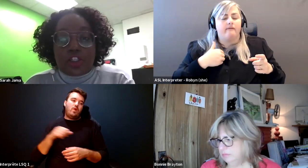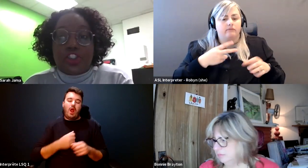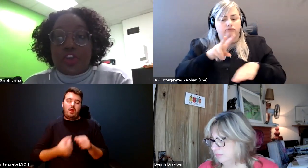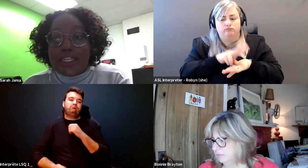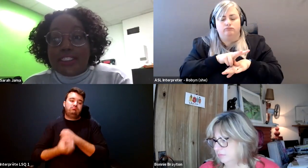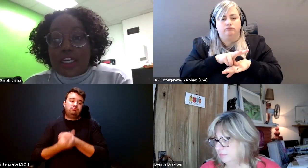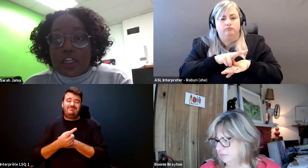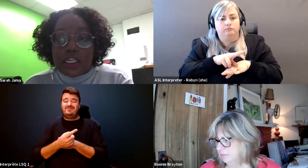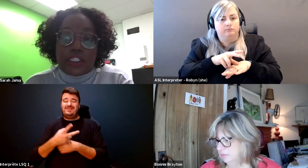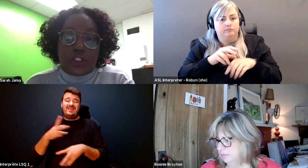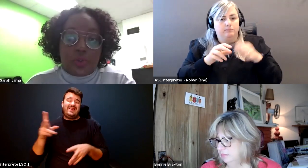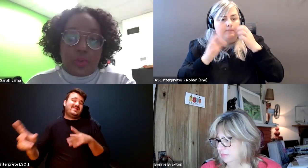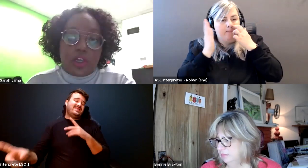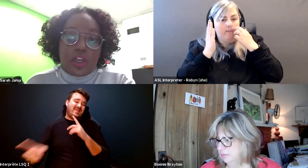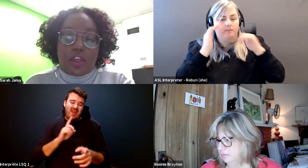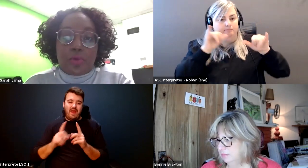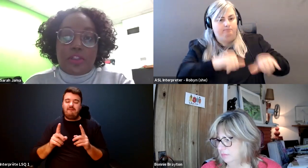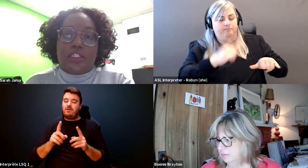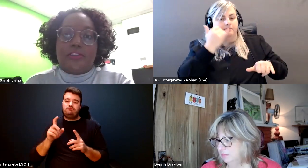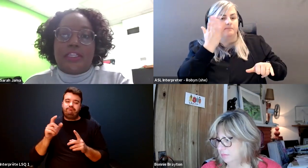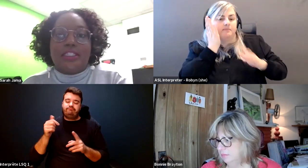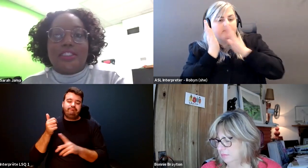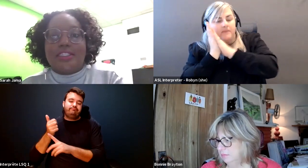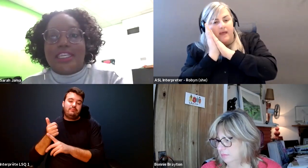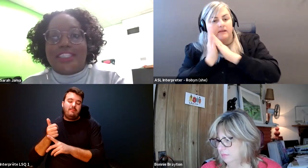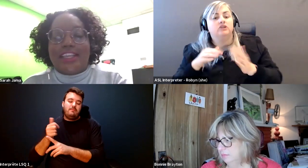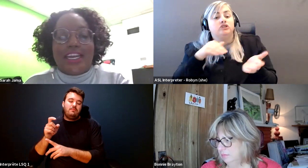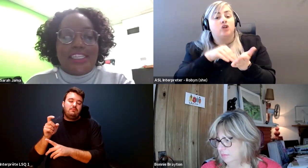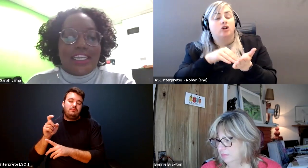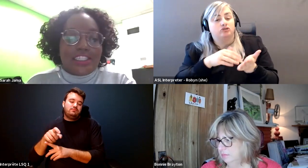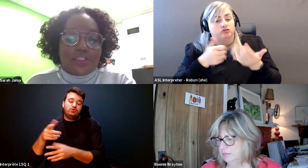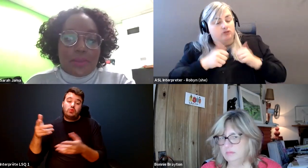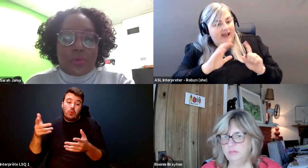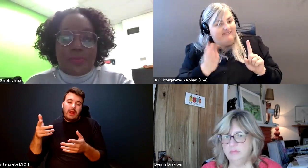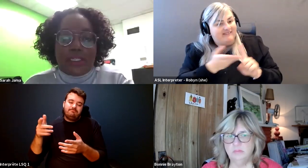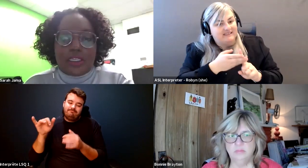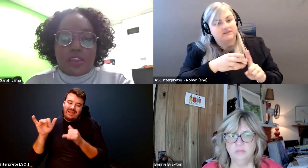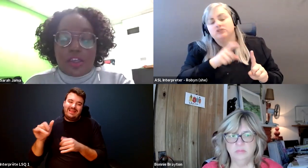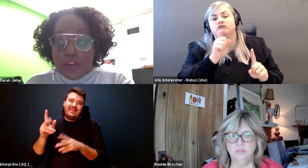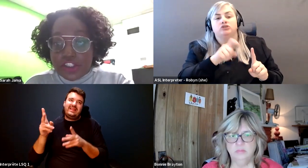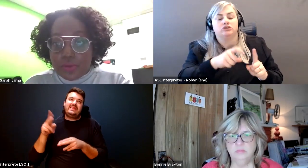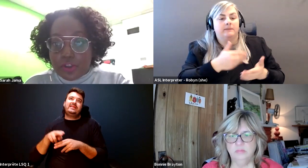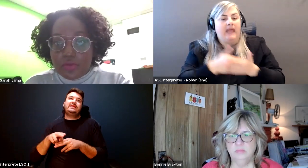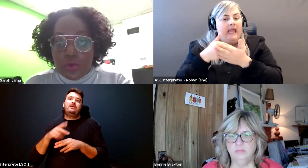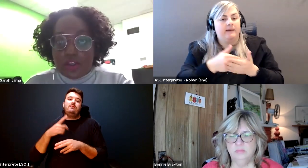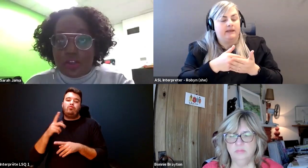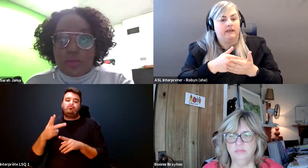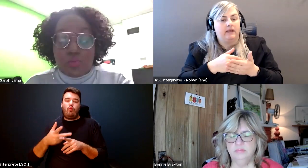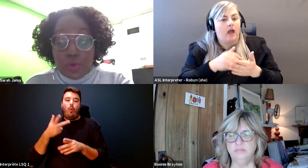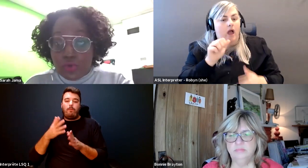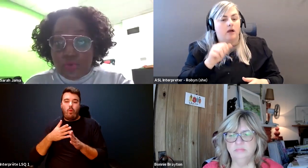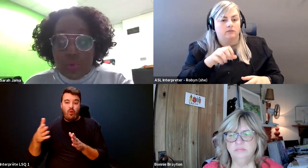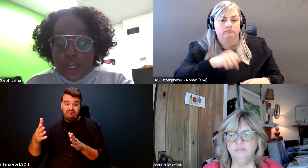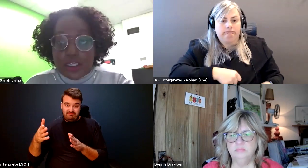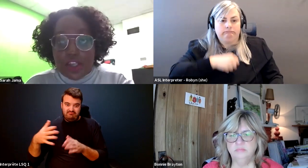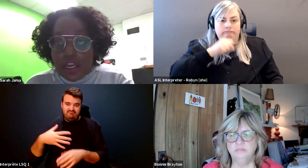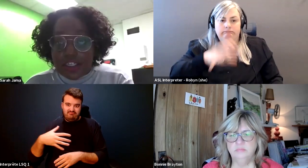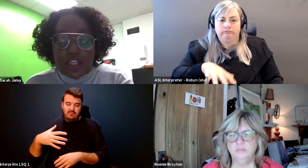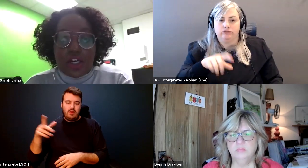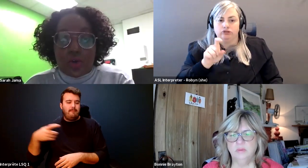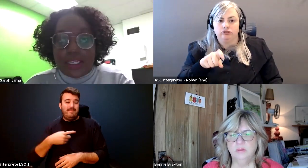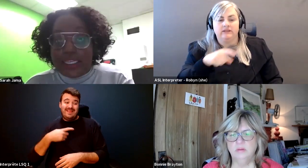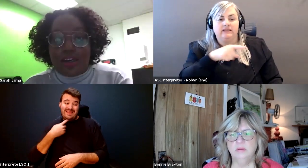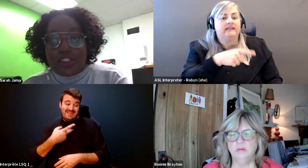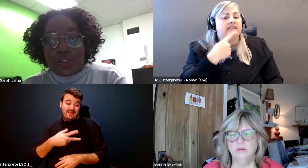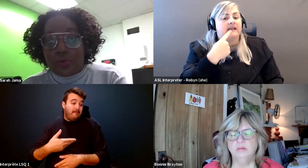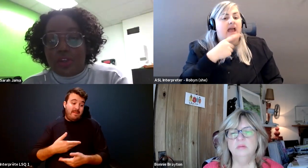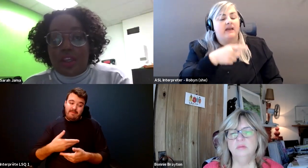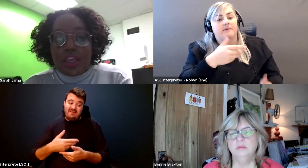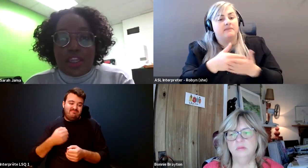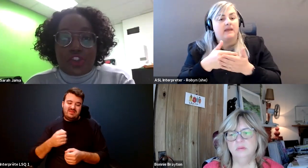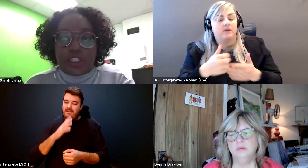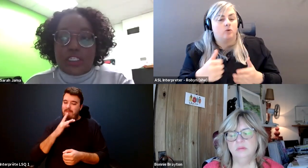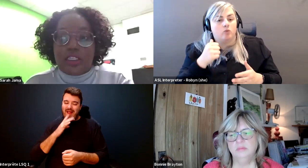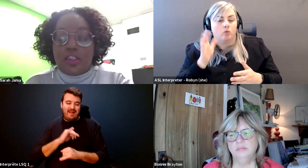Sarah Jama: Doctors tried to get her to abort this fetus they said that this baby would be a vegetable wouldn't move walk talk or eat on its own, and she.